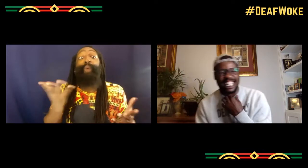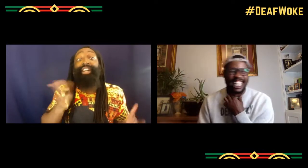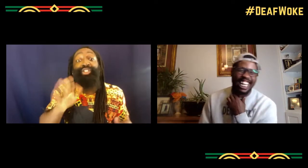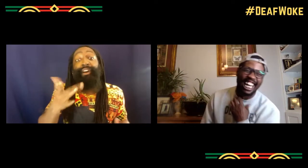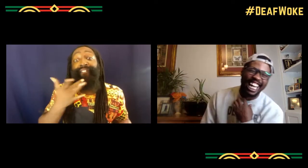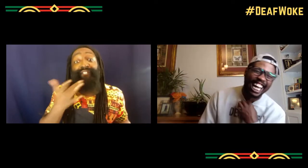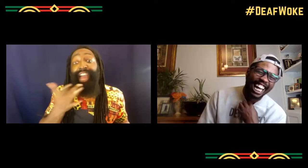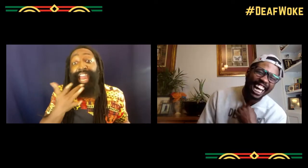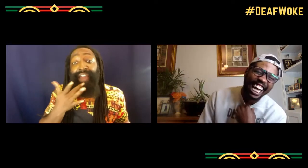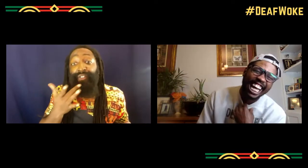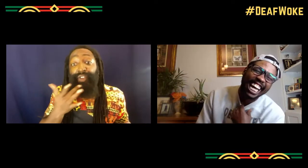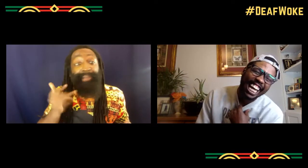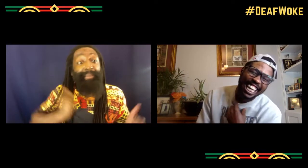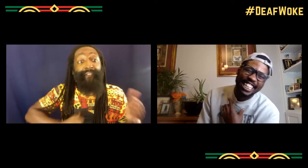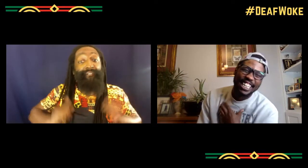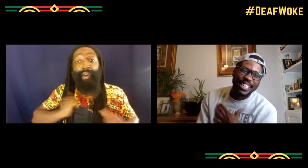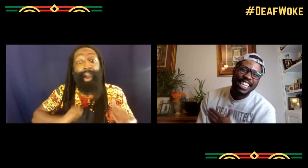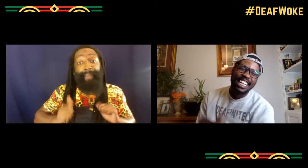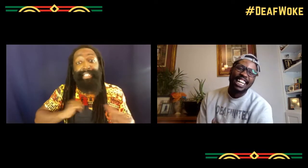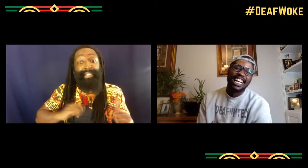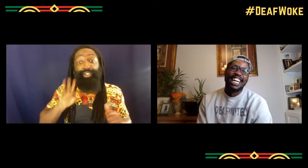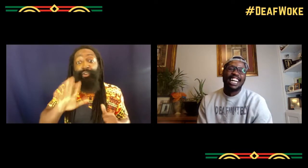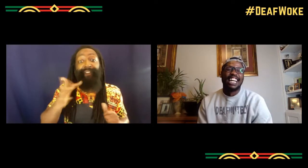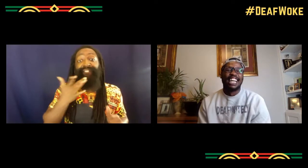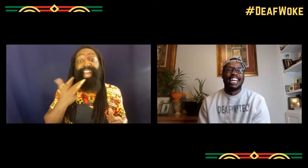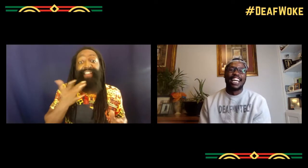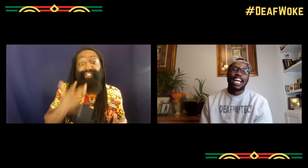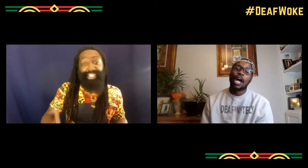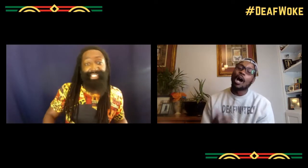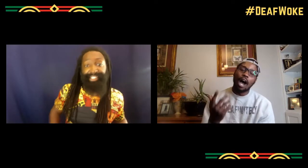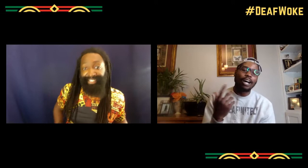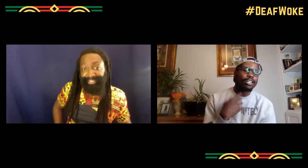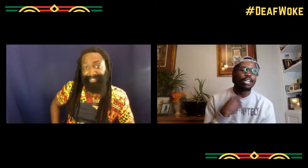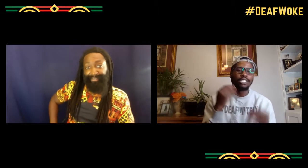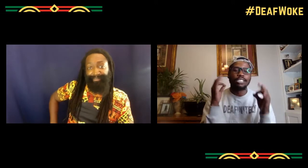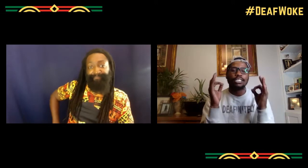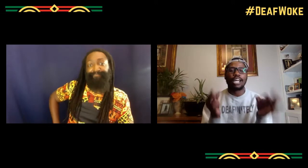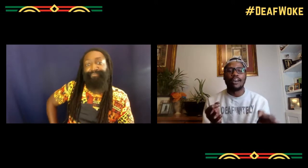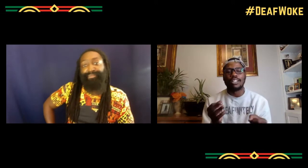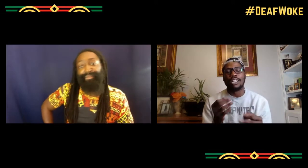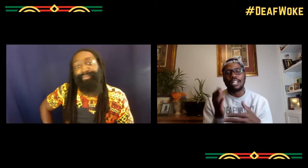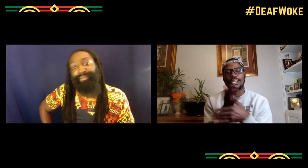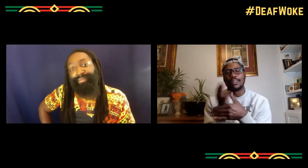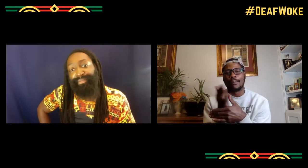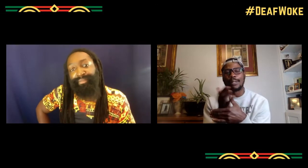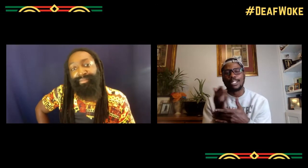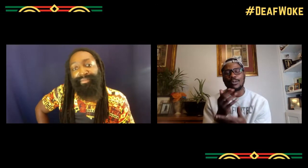Next question. You wanna skip that question? How about I asked you your favorite, your favorite performance.